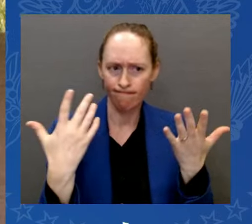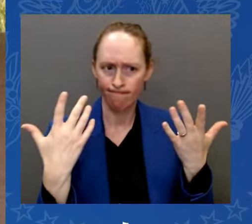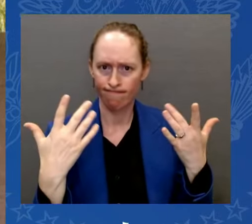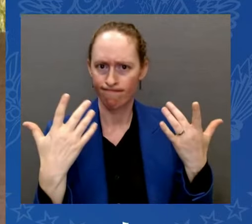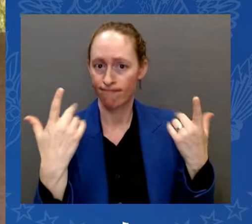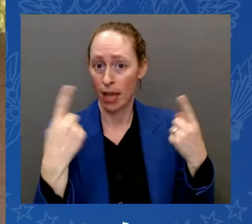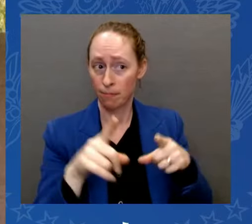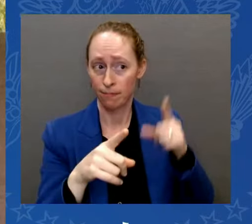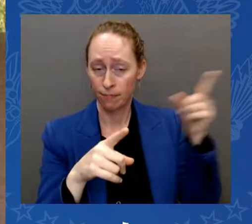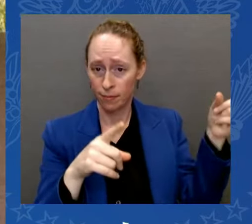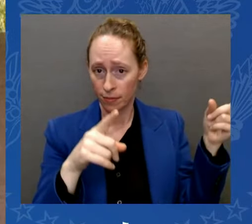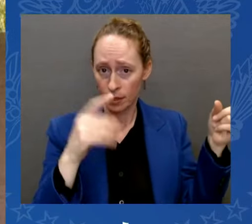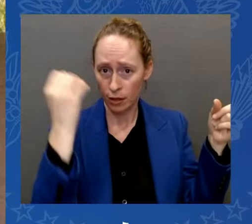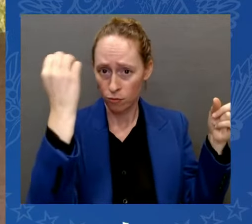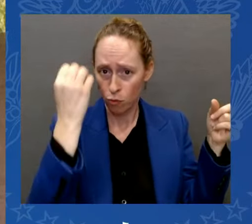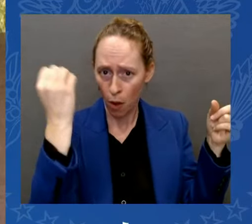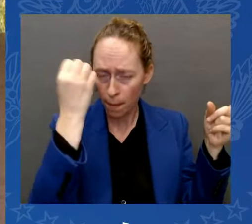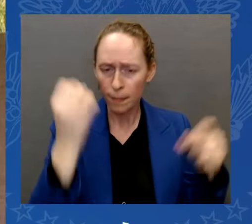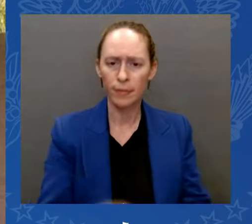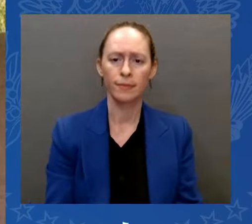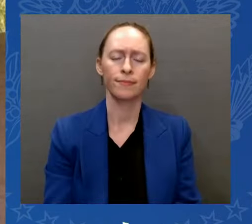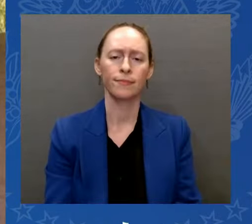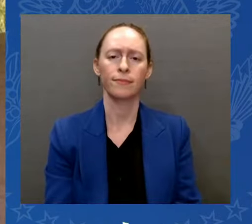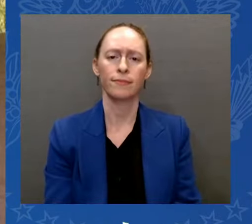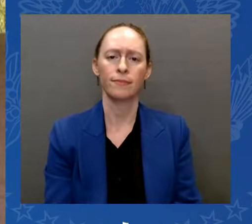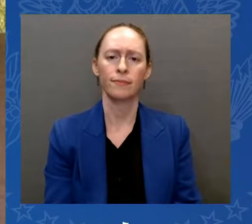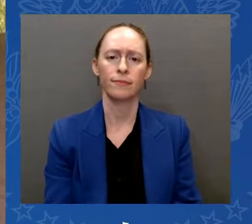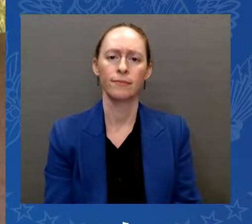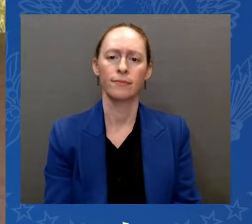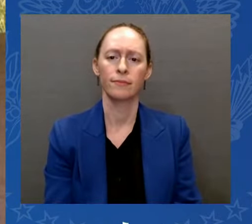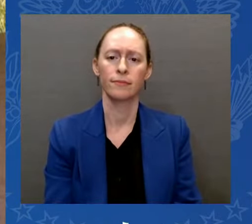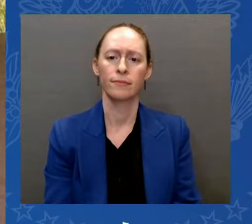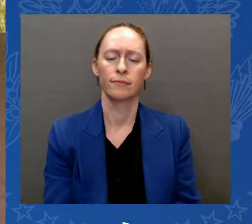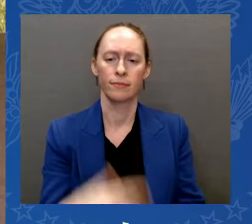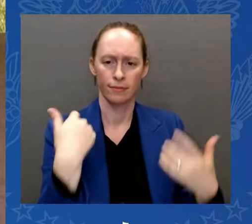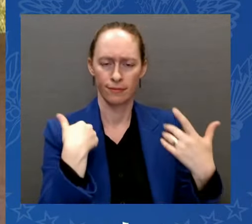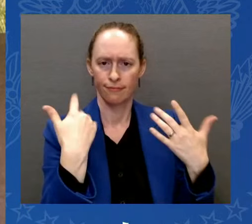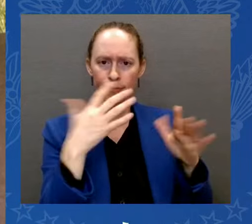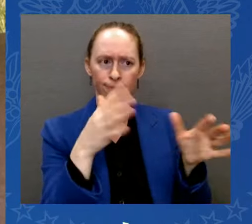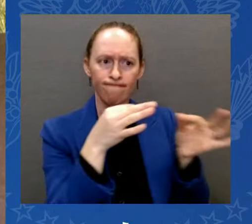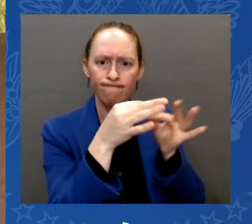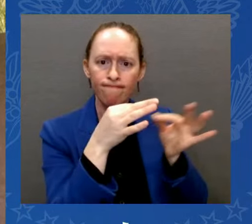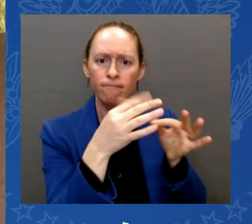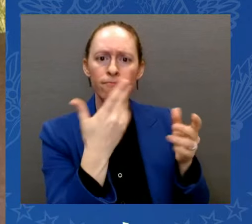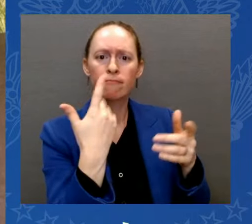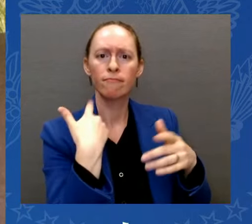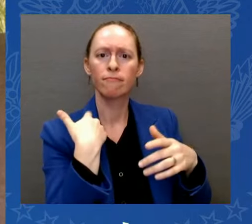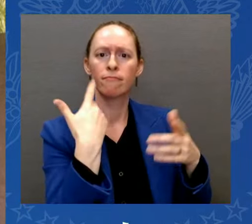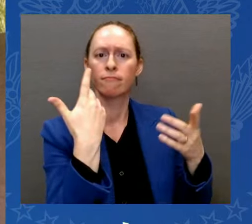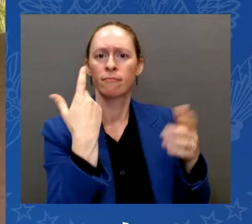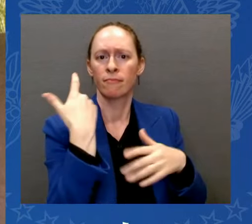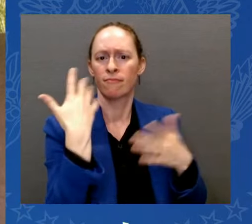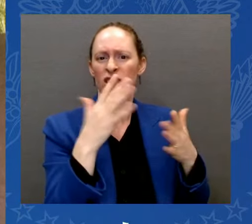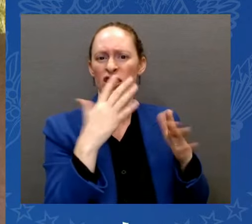as well as NATO Secretary General Stoltenberg. And we agreed to support Poland's investigation